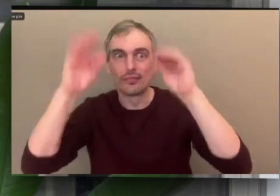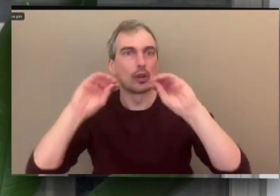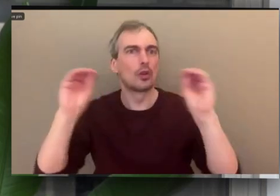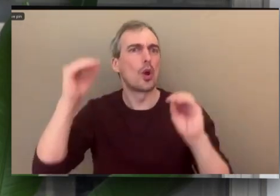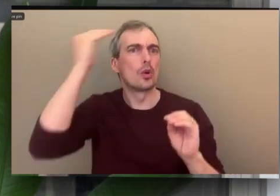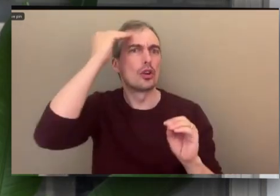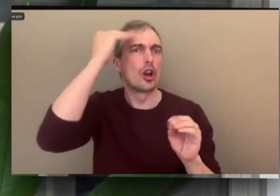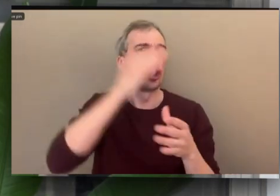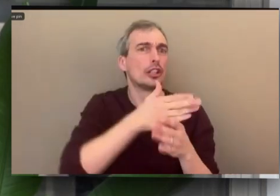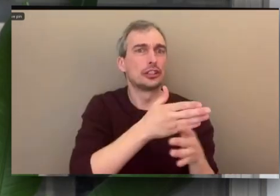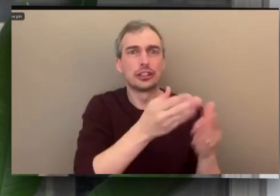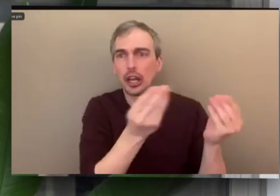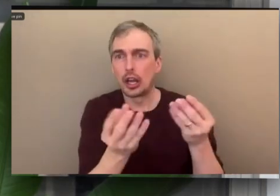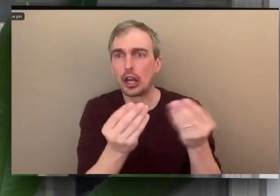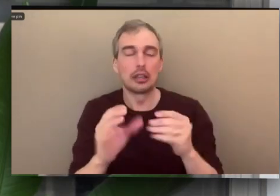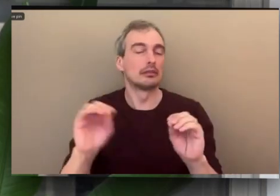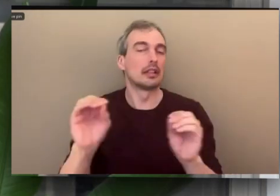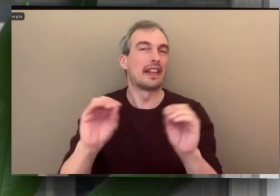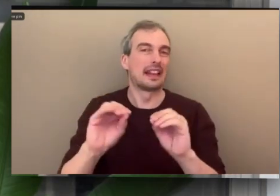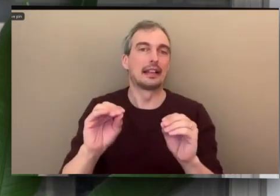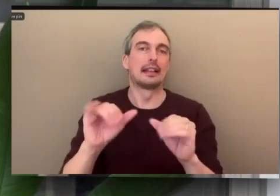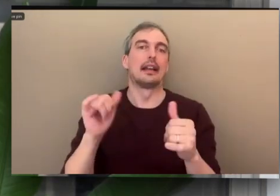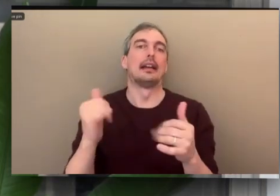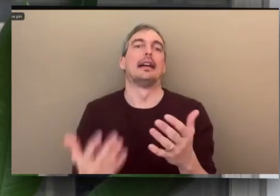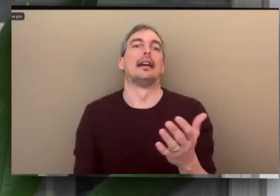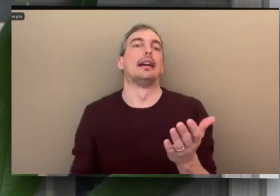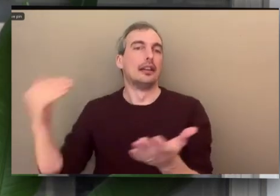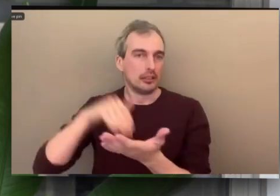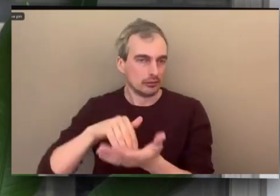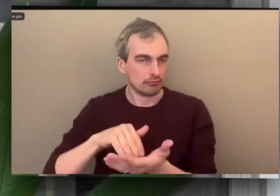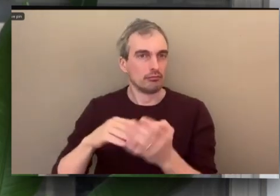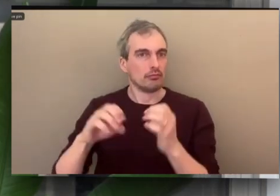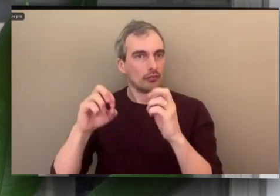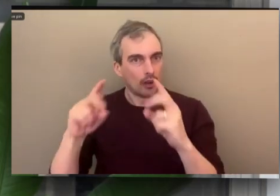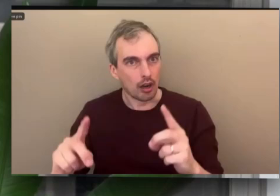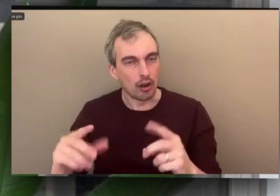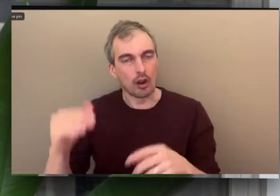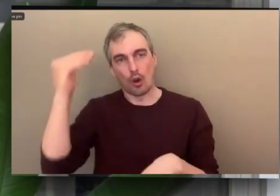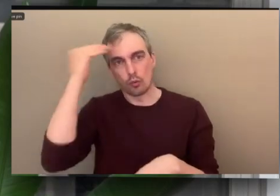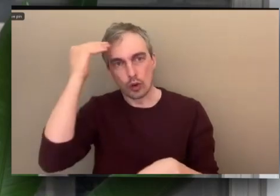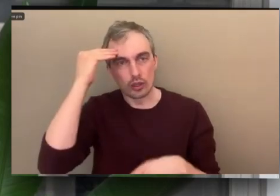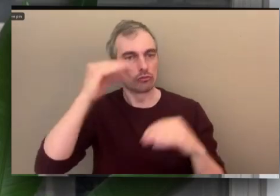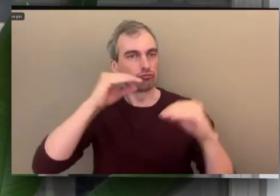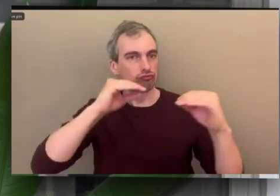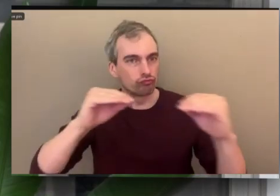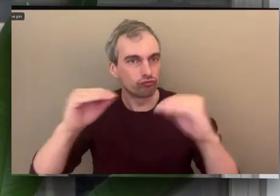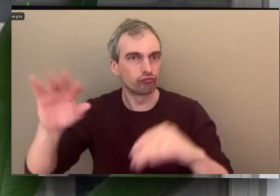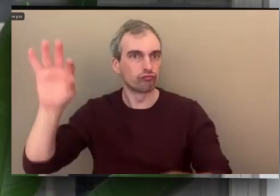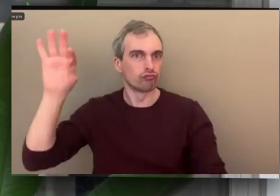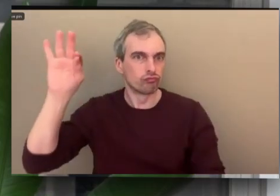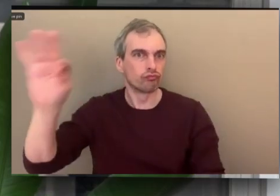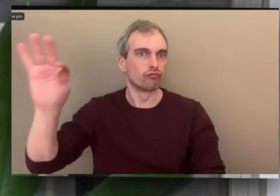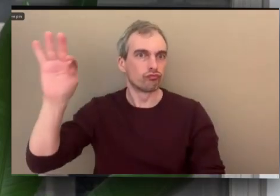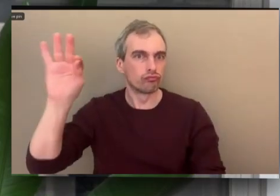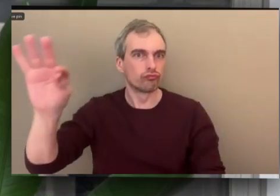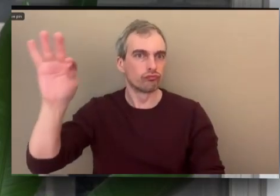That's why education awareness -- and we're always constantly talking about accessibility -- is so important. So people don't get blind sided by it.